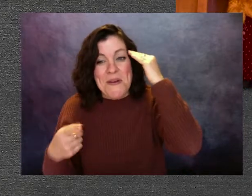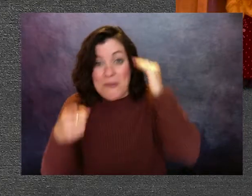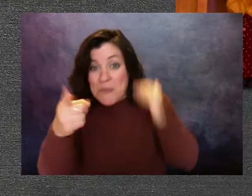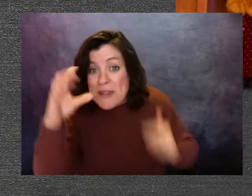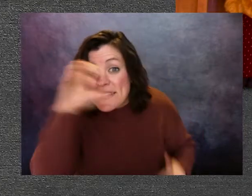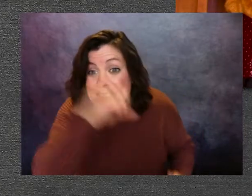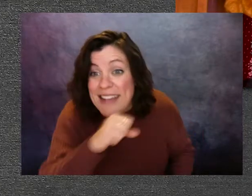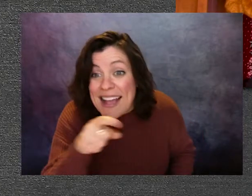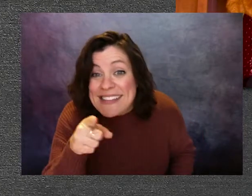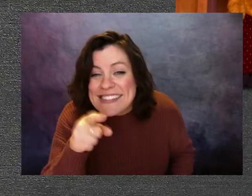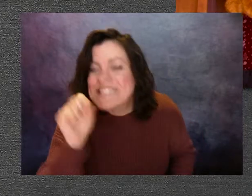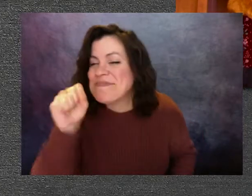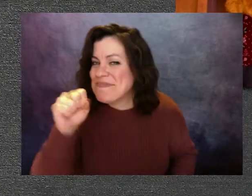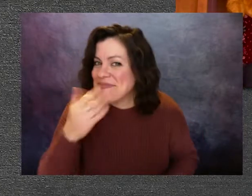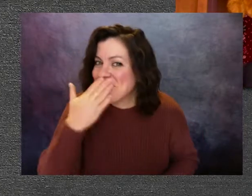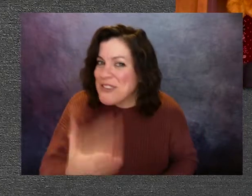Let's see our last clue.